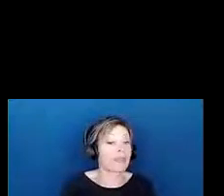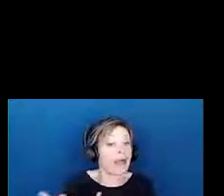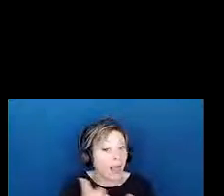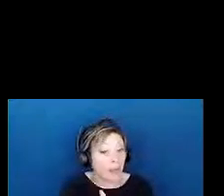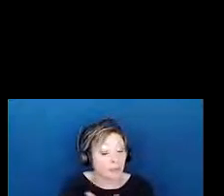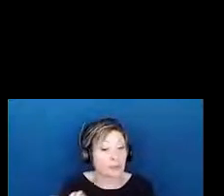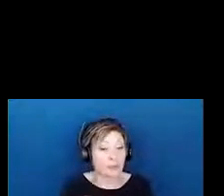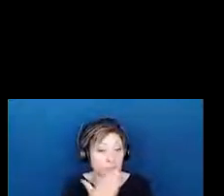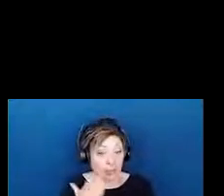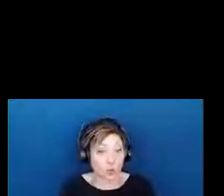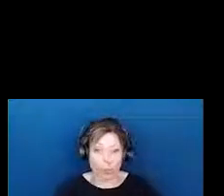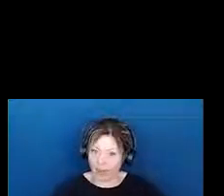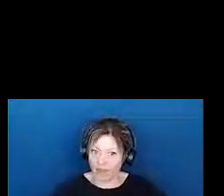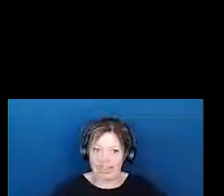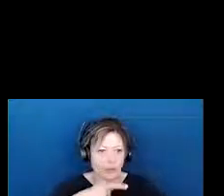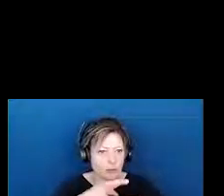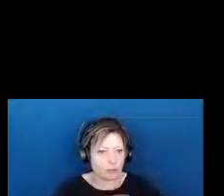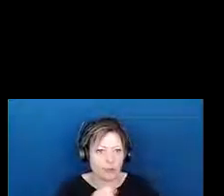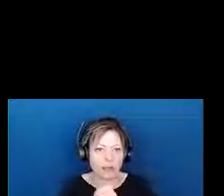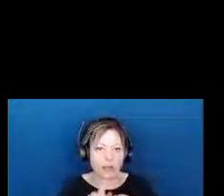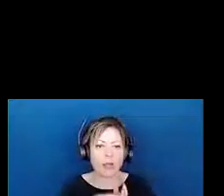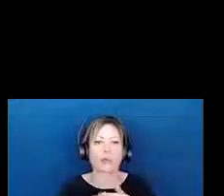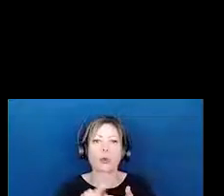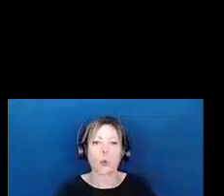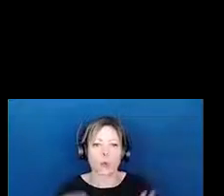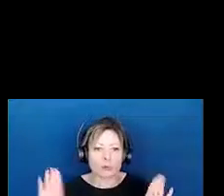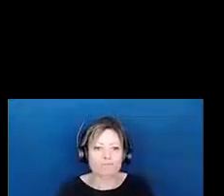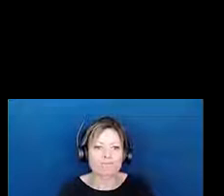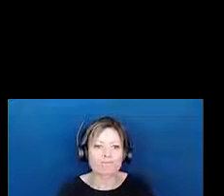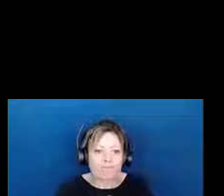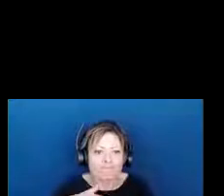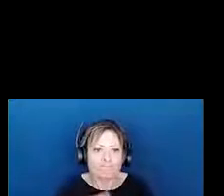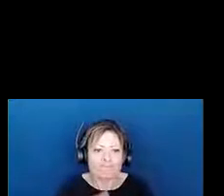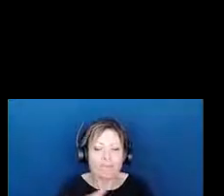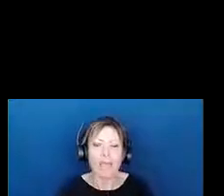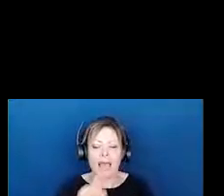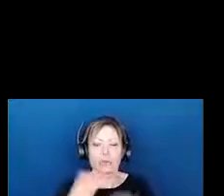um that heathland and gauze and stop the trees from sort of growing is really important for